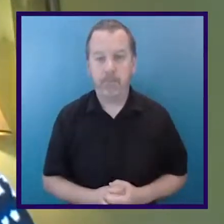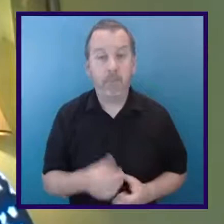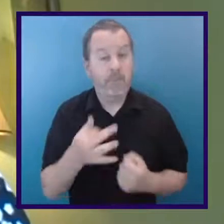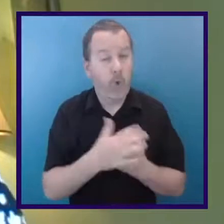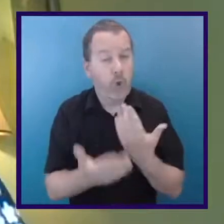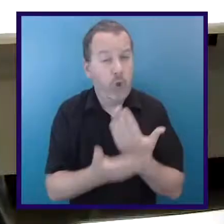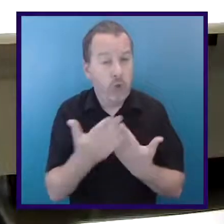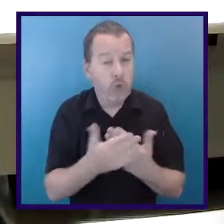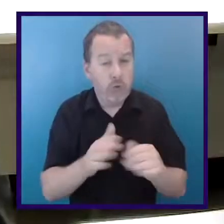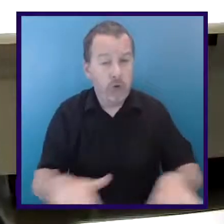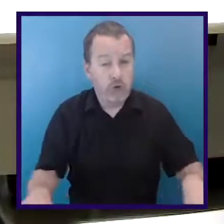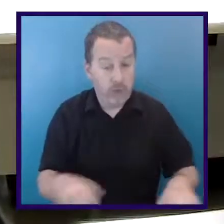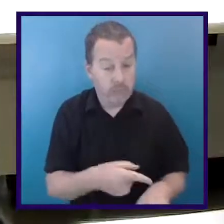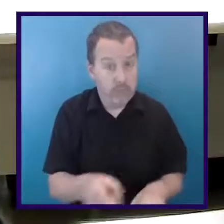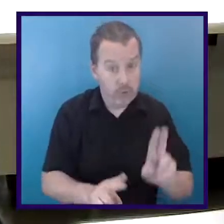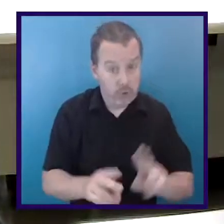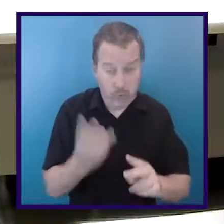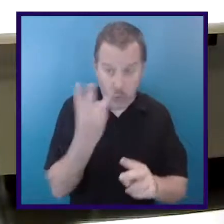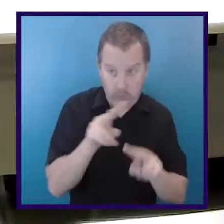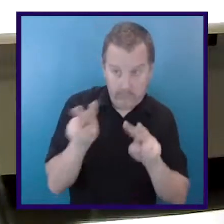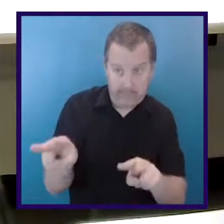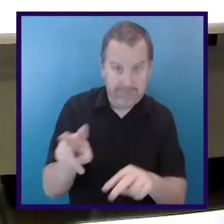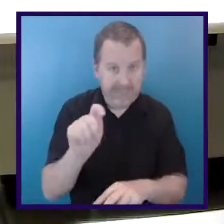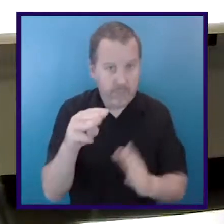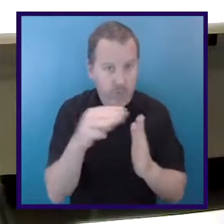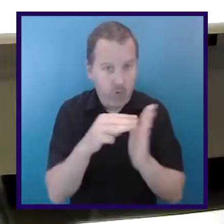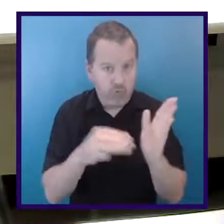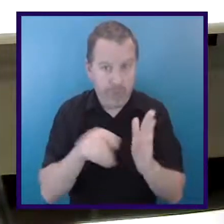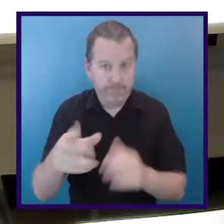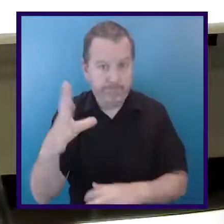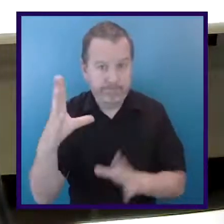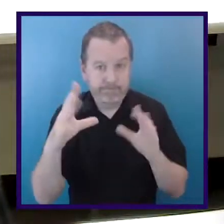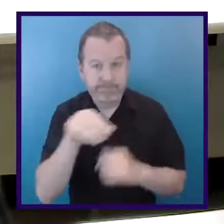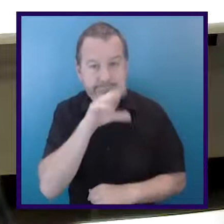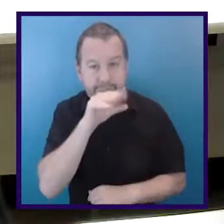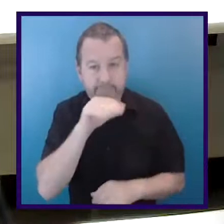Perhaps for young children, maybe to watch programme, a television programme in a foreign